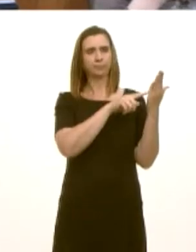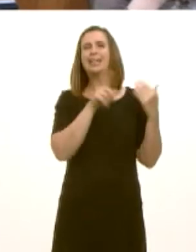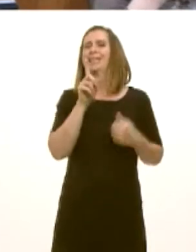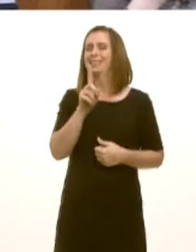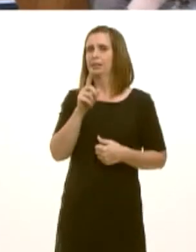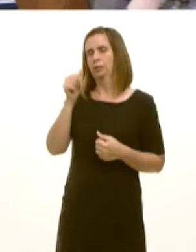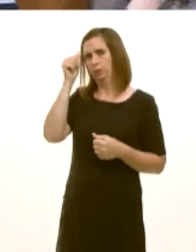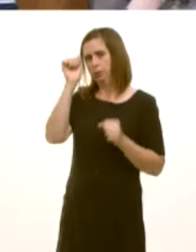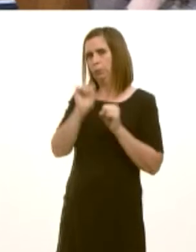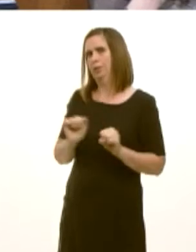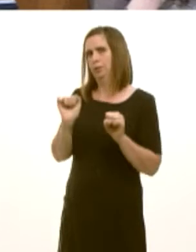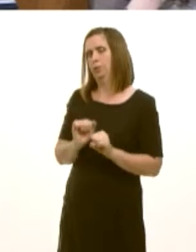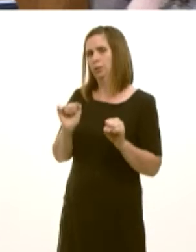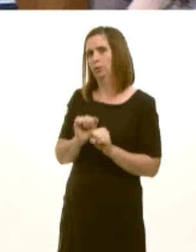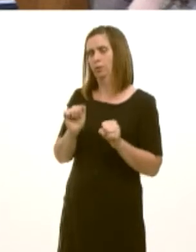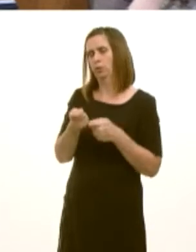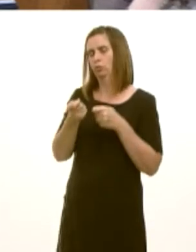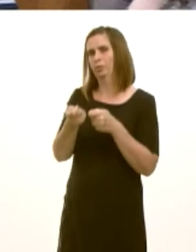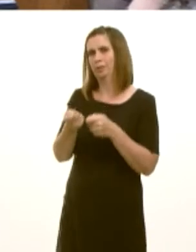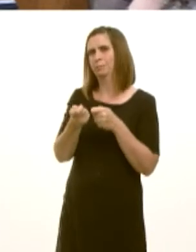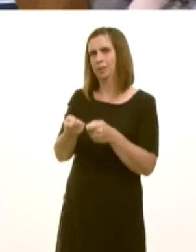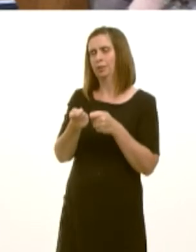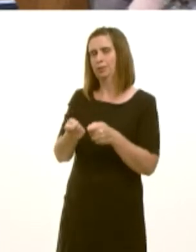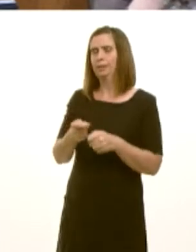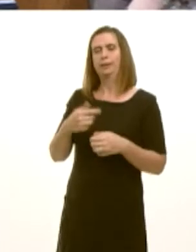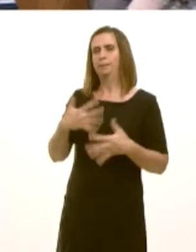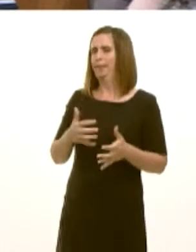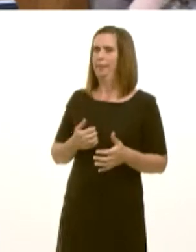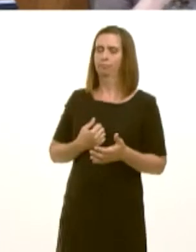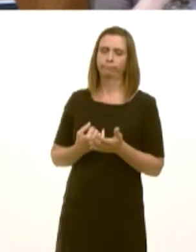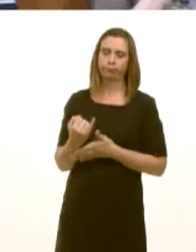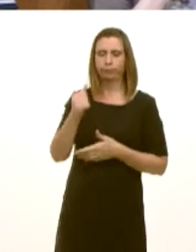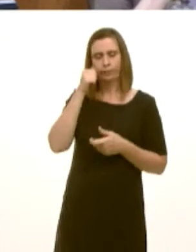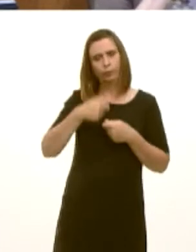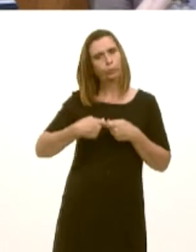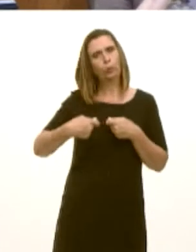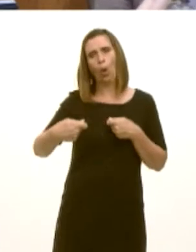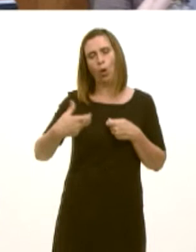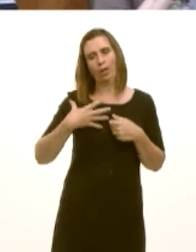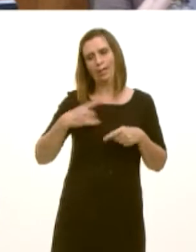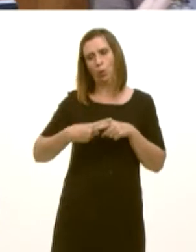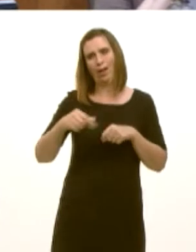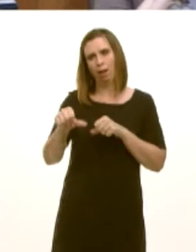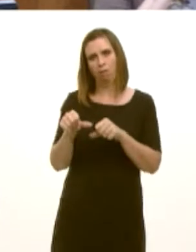The waiting times are being reduced and that is something we intend to see continue over the next few months and beyond.